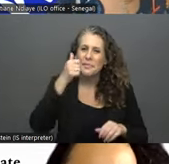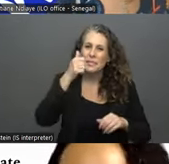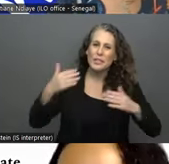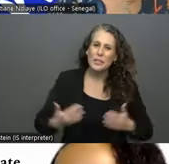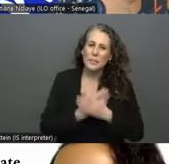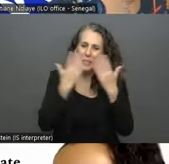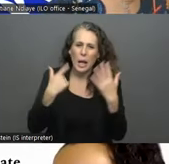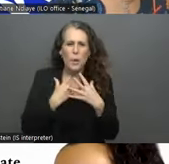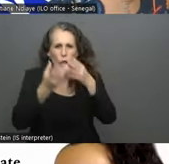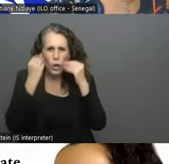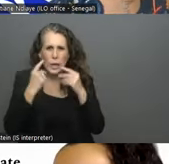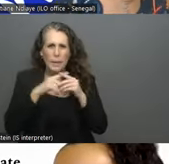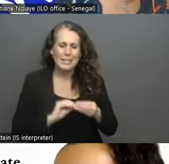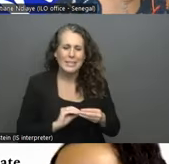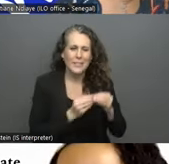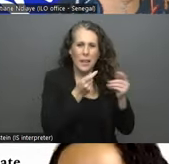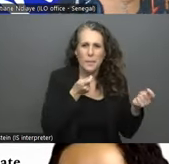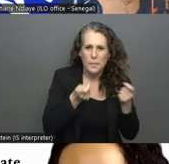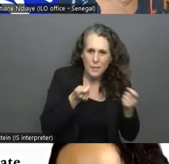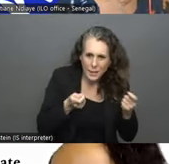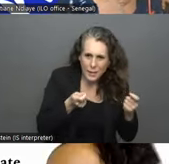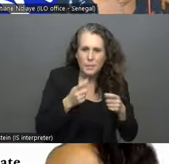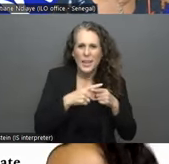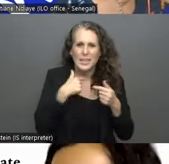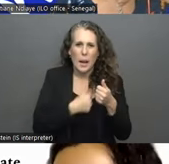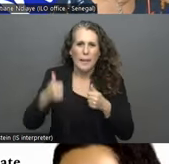as well as the Diversity, Equity and Inclusion lead here at L'Oreal South Africa.